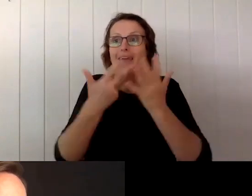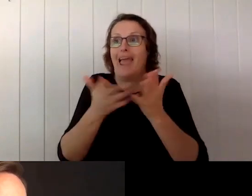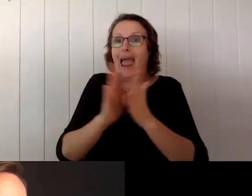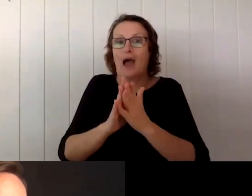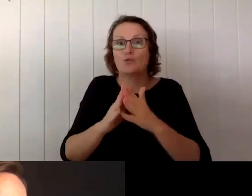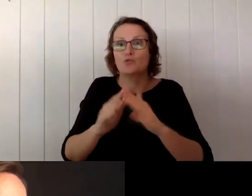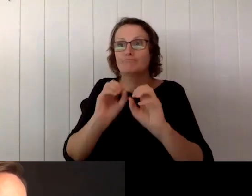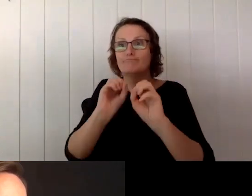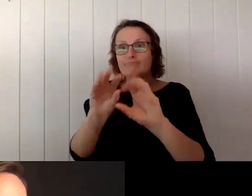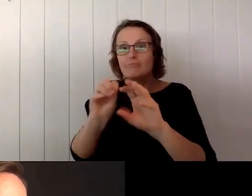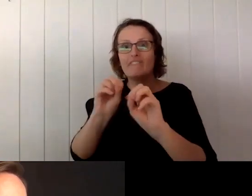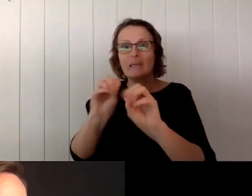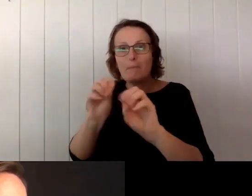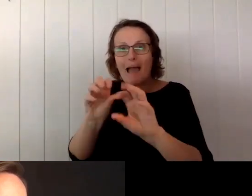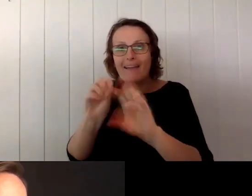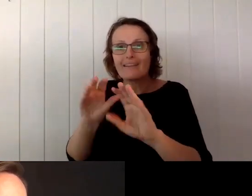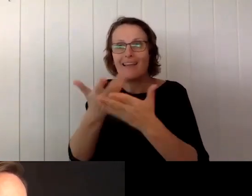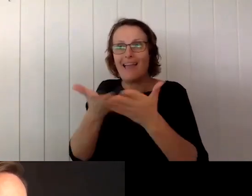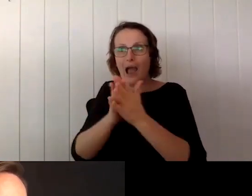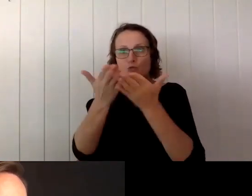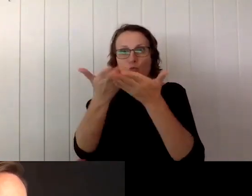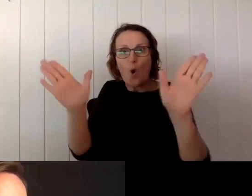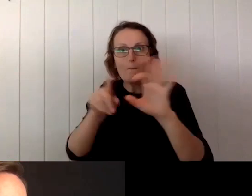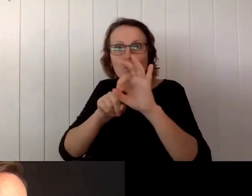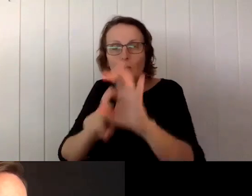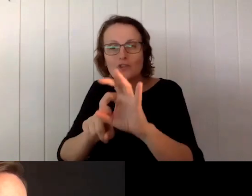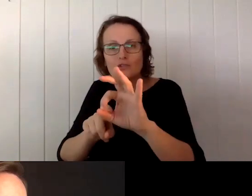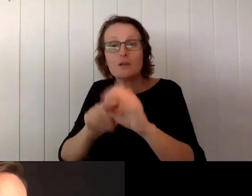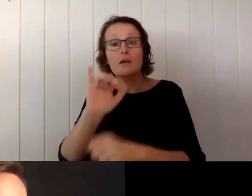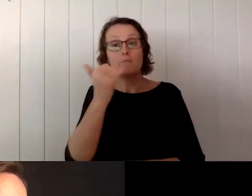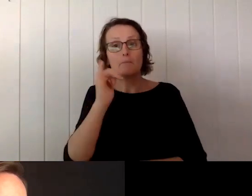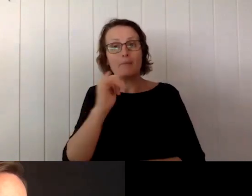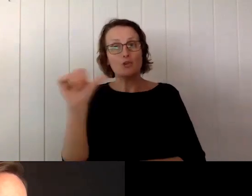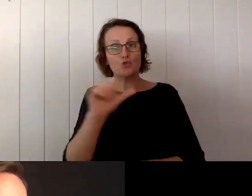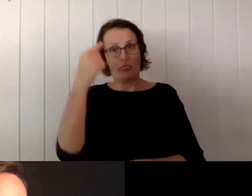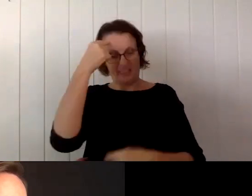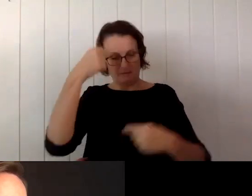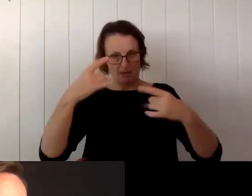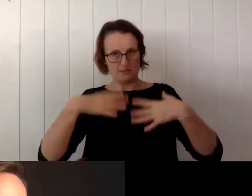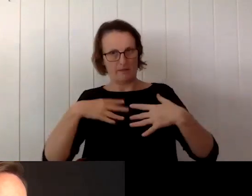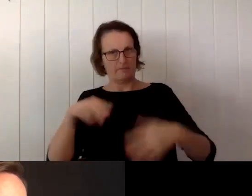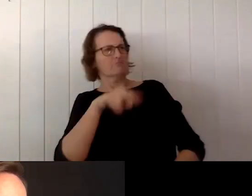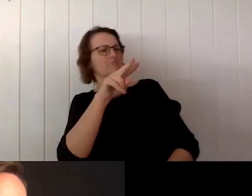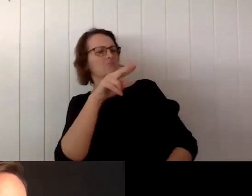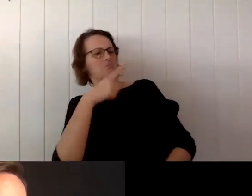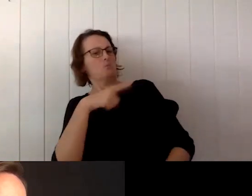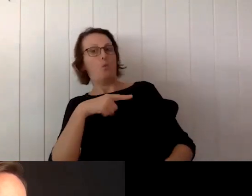questions. But I'd start by challenging your own views of - are